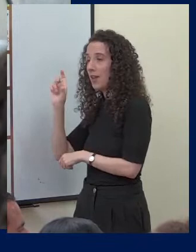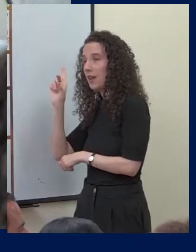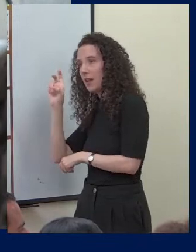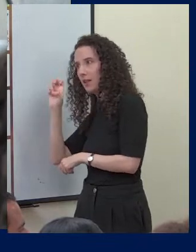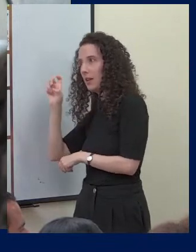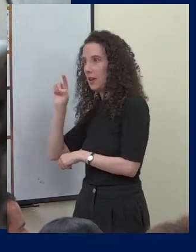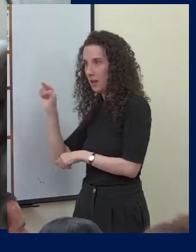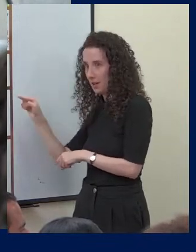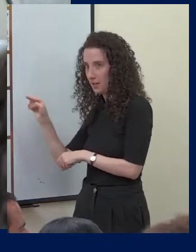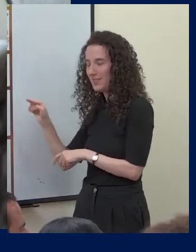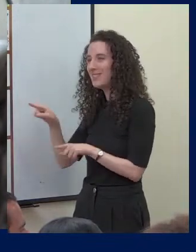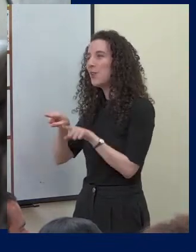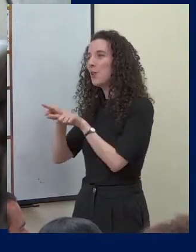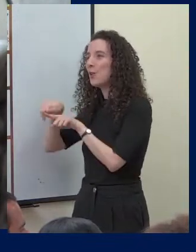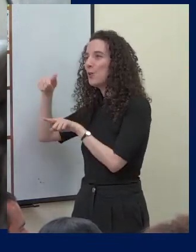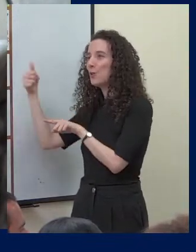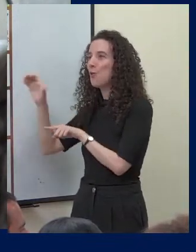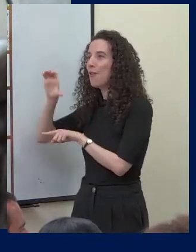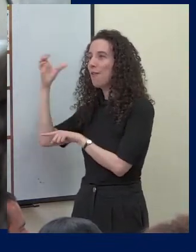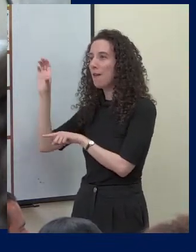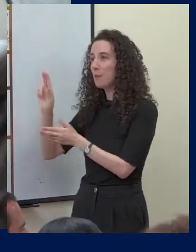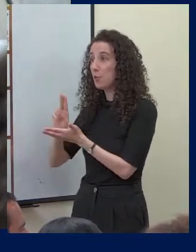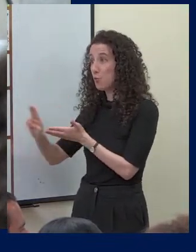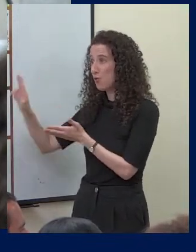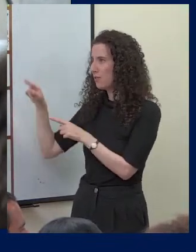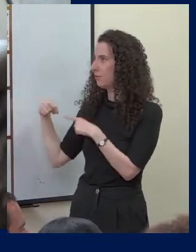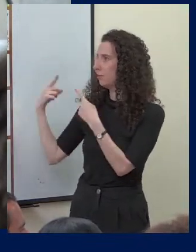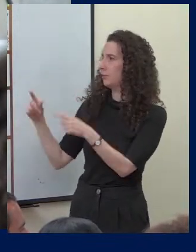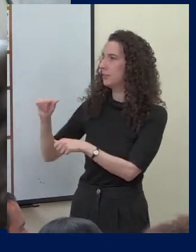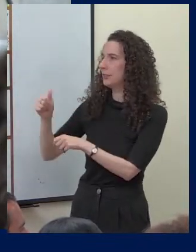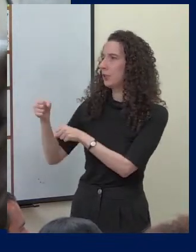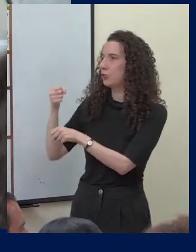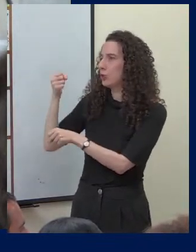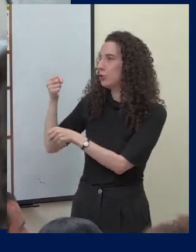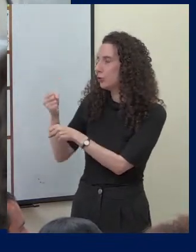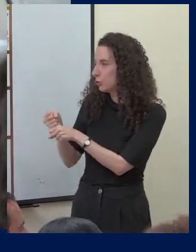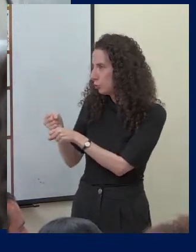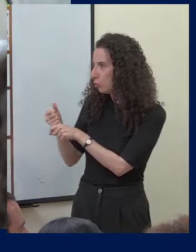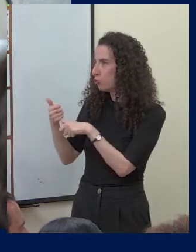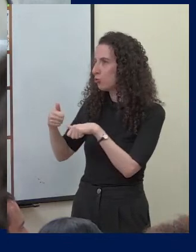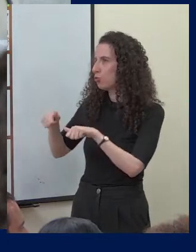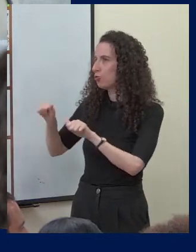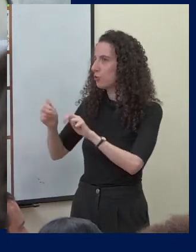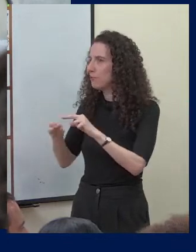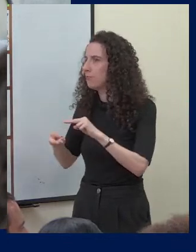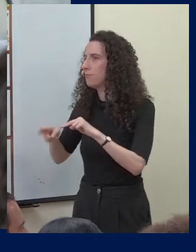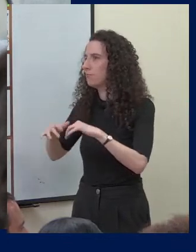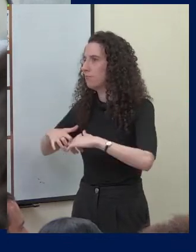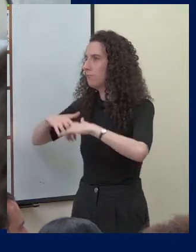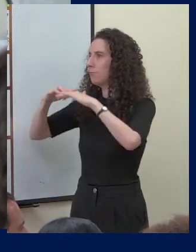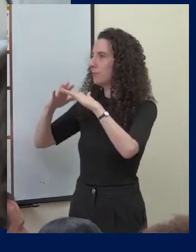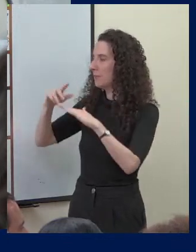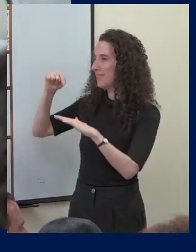University for over 10 years to build up this evidence-based practice.